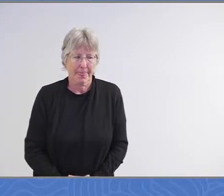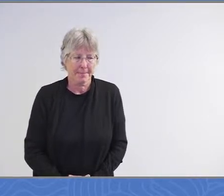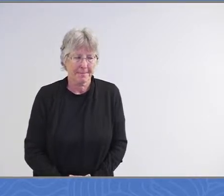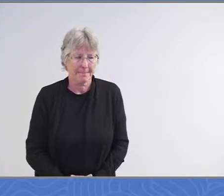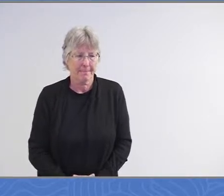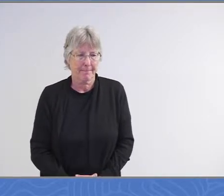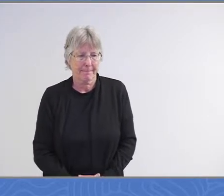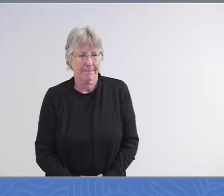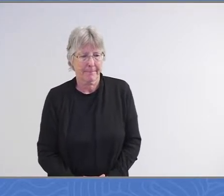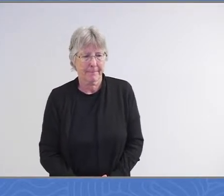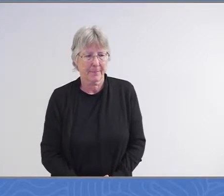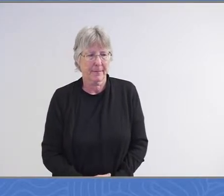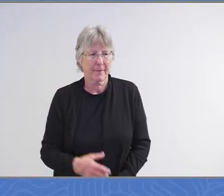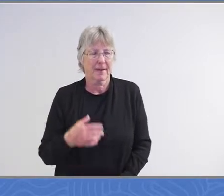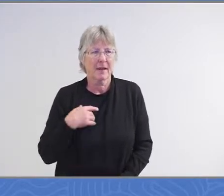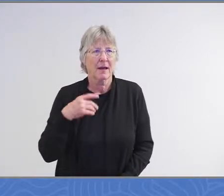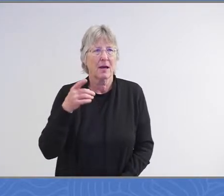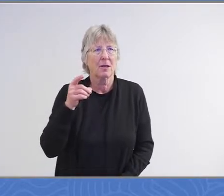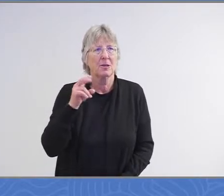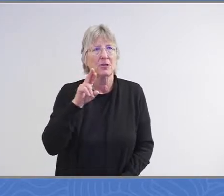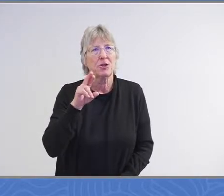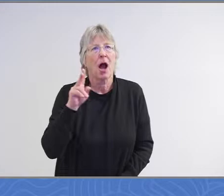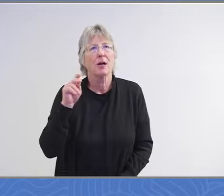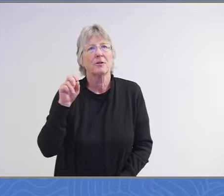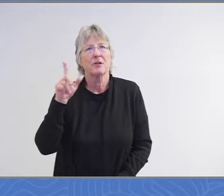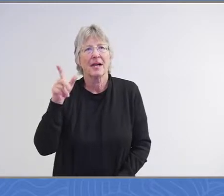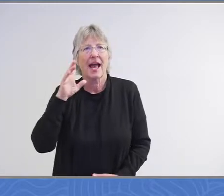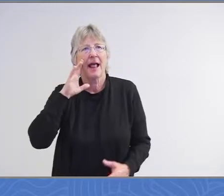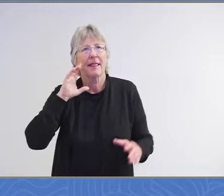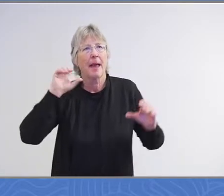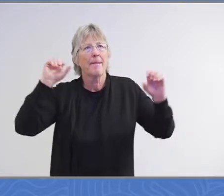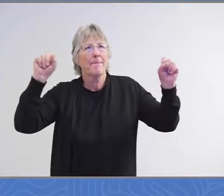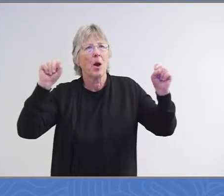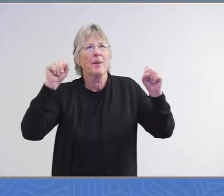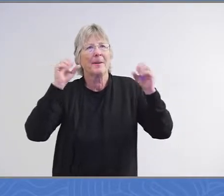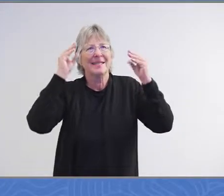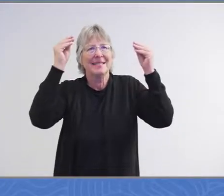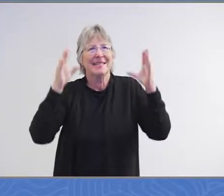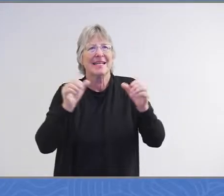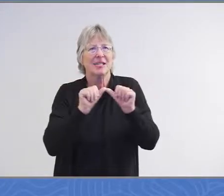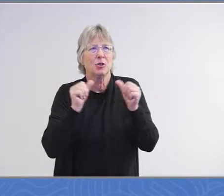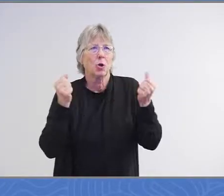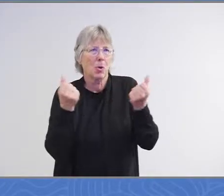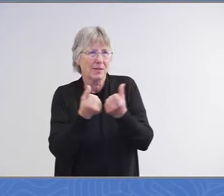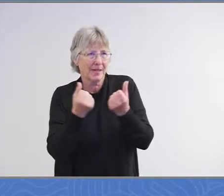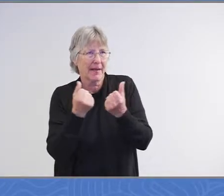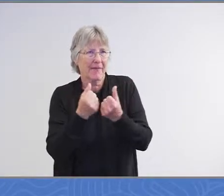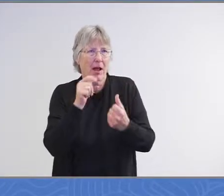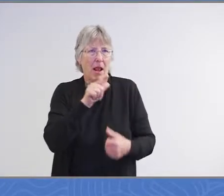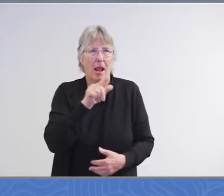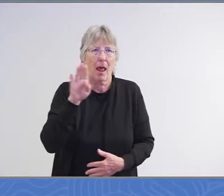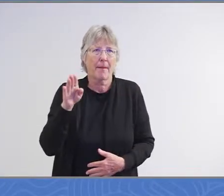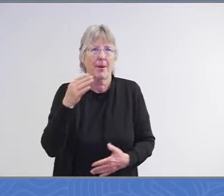I'm Dr. Christine Kelly, president of The Teacher's Association of Long Beach. Good evening board members and executive staff.